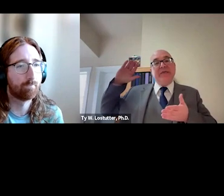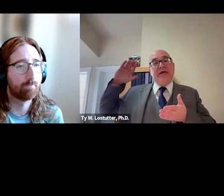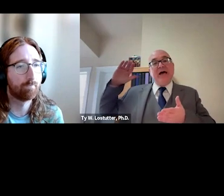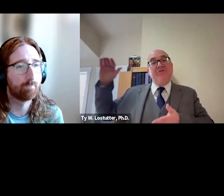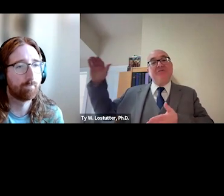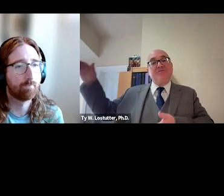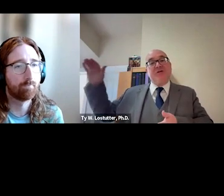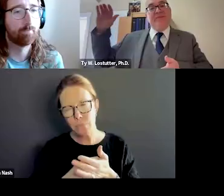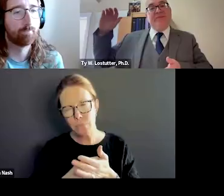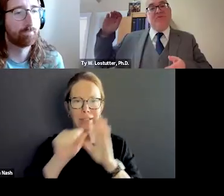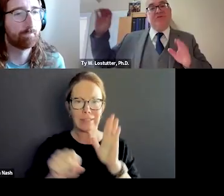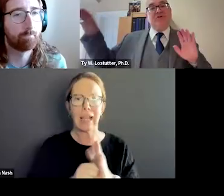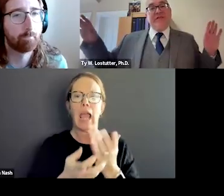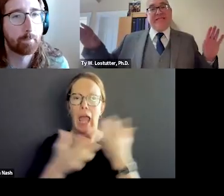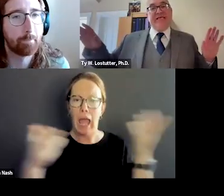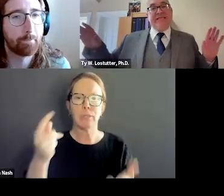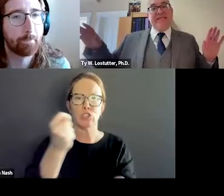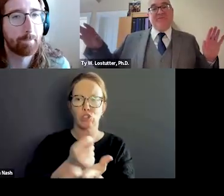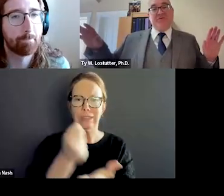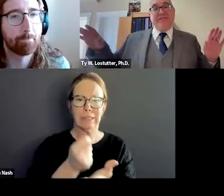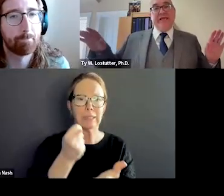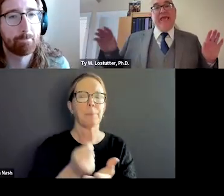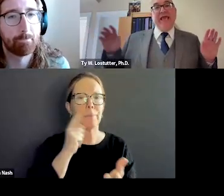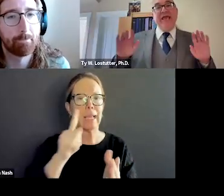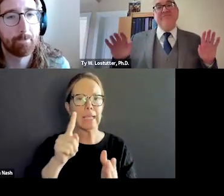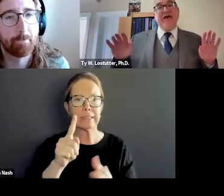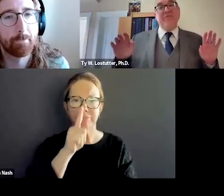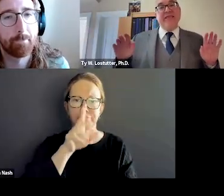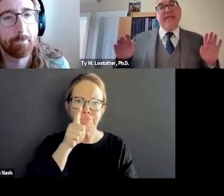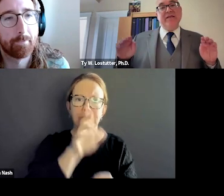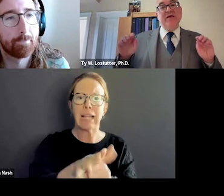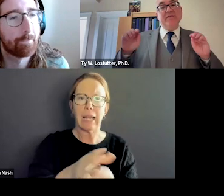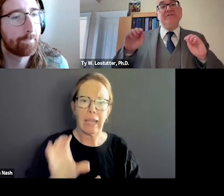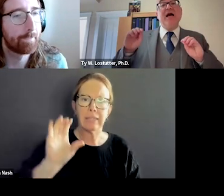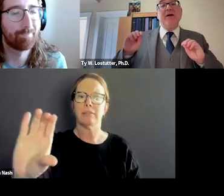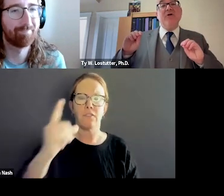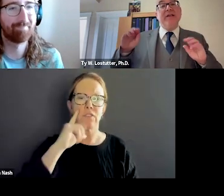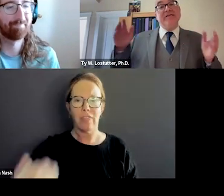and the amount of treatment that was currently dedicated to it. And they have found that, again, there's a lot more money,